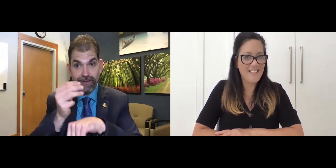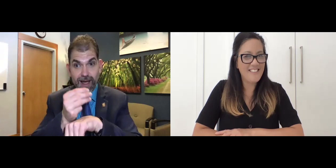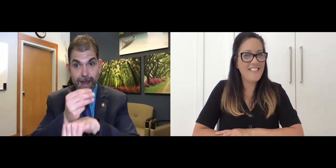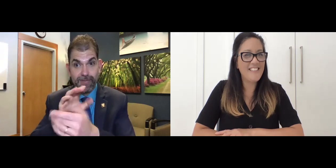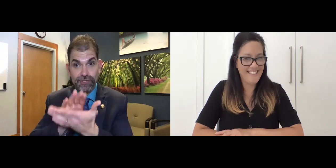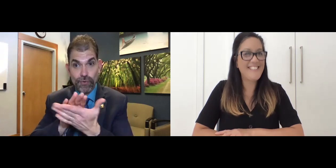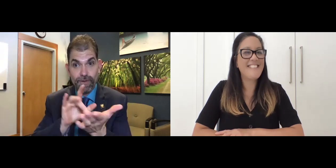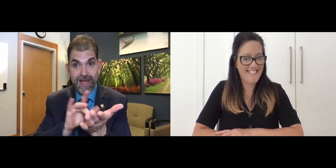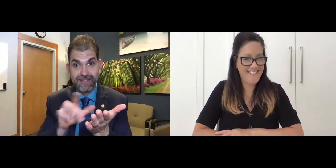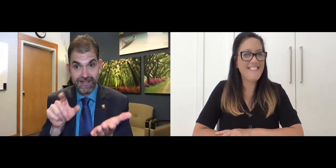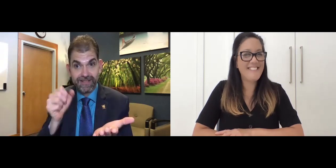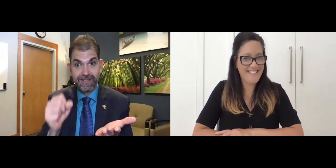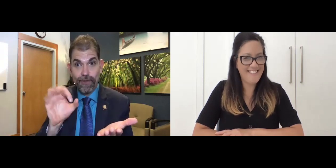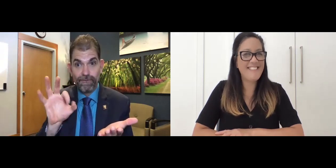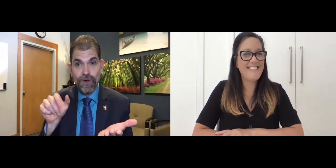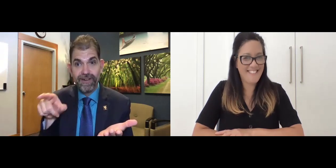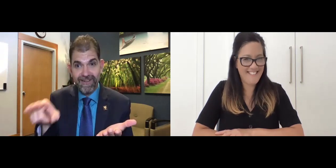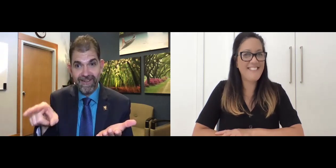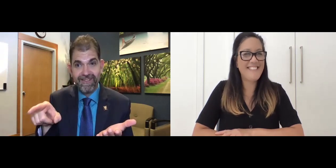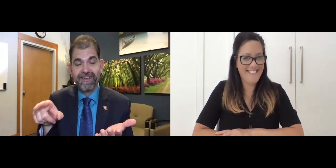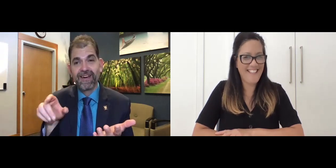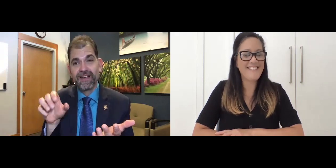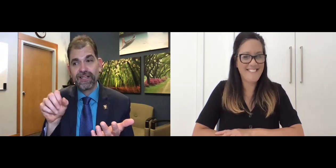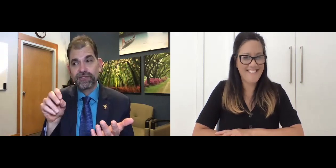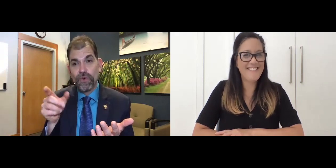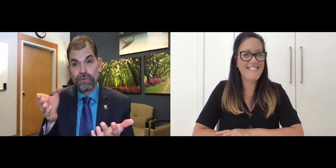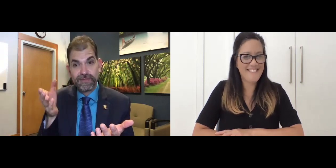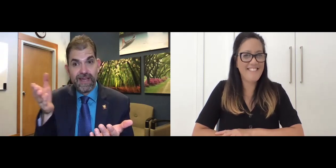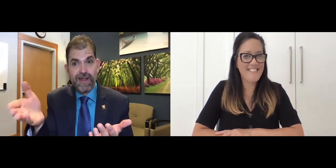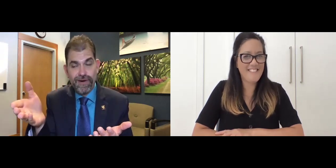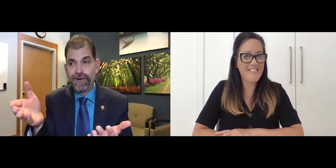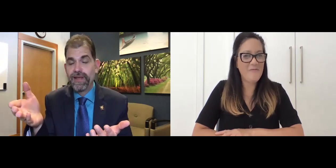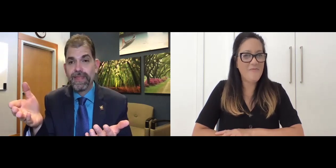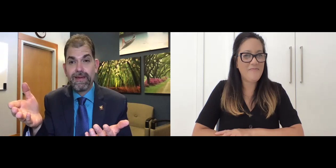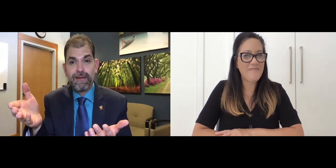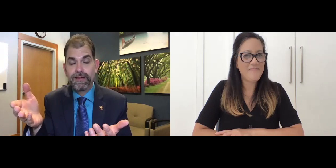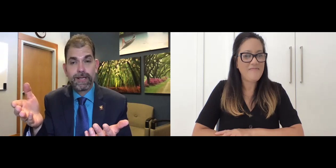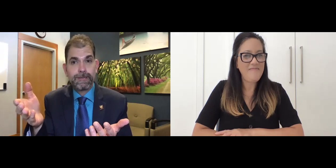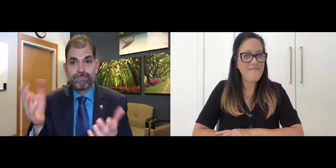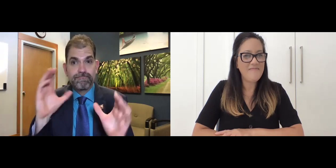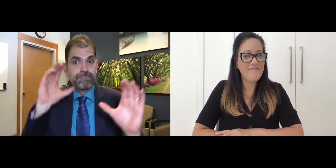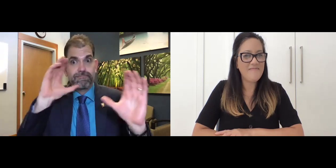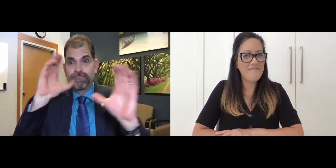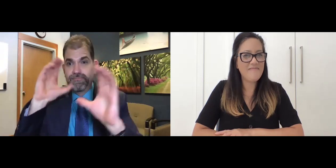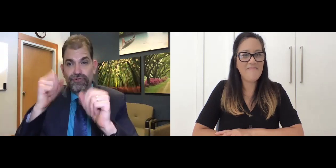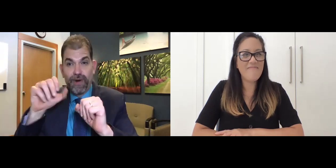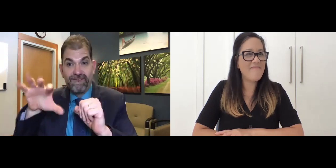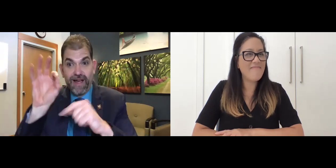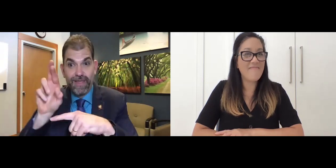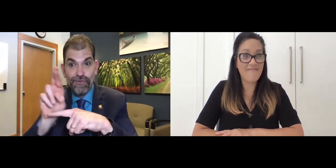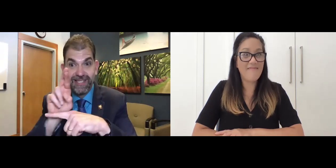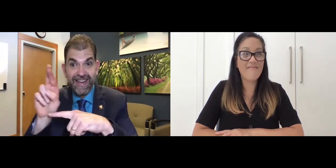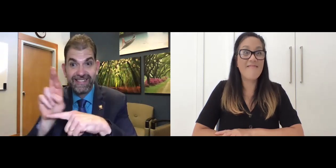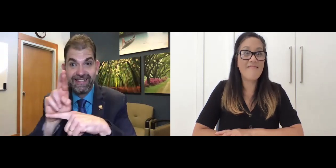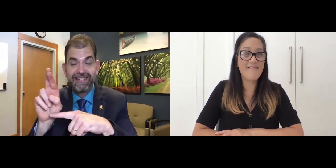at a medical center in south Florida. When I was there I was trying to